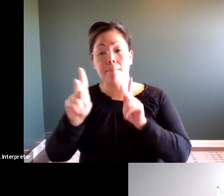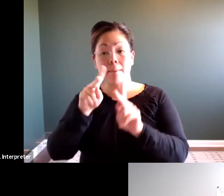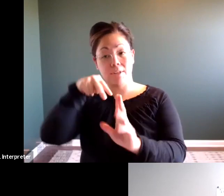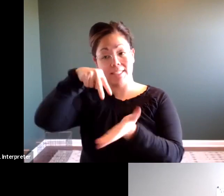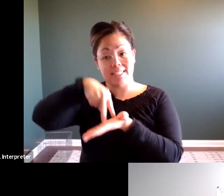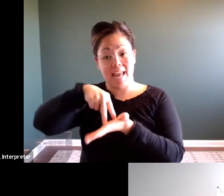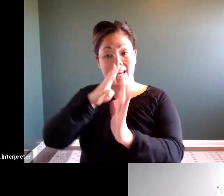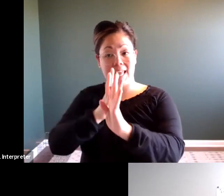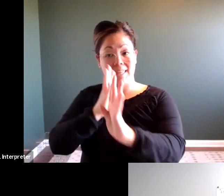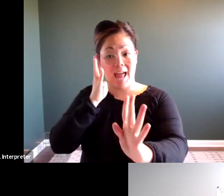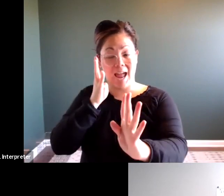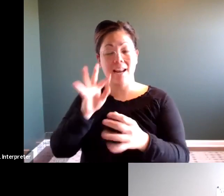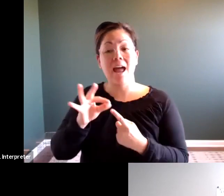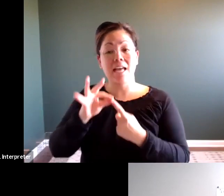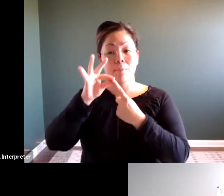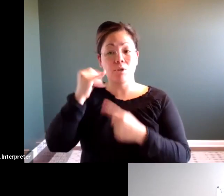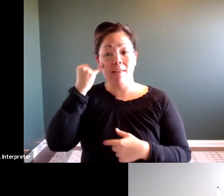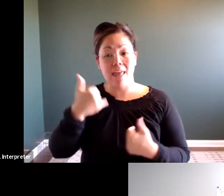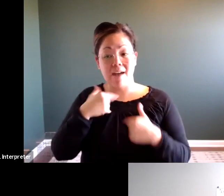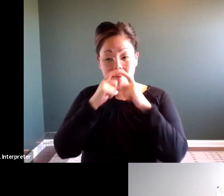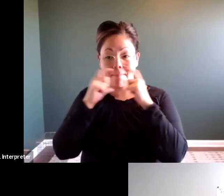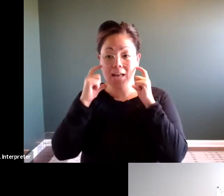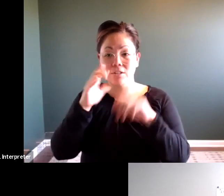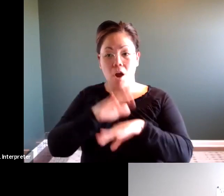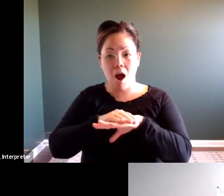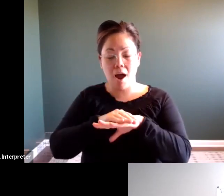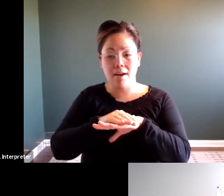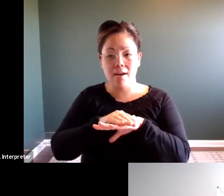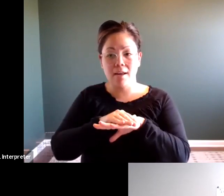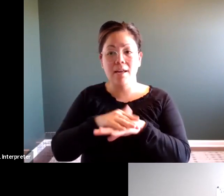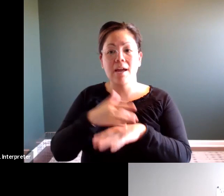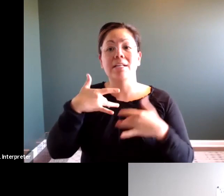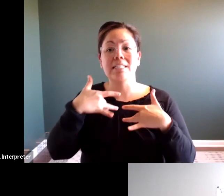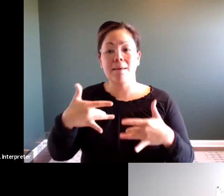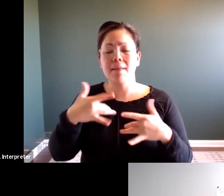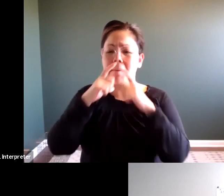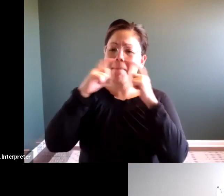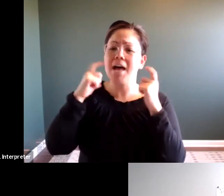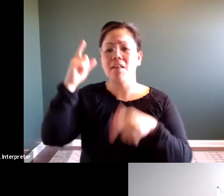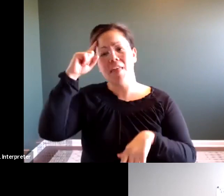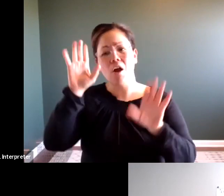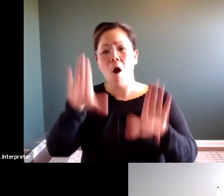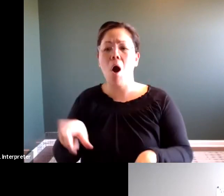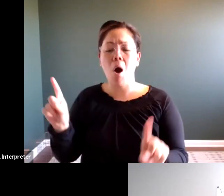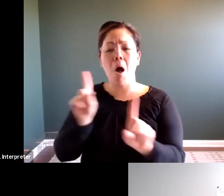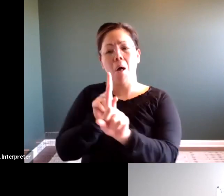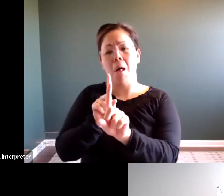especially when they have their masks on, we tend to squish and closer together, right? We have our mask on, we're okay, we don't need to make sure we have that six feet